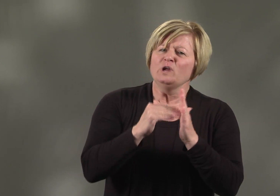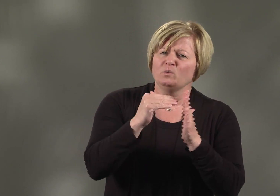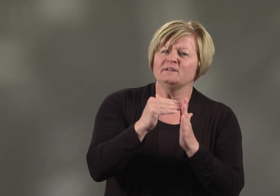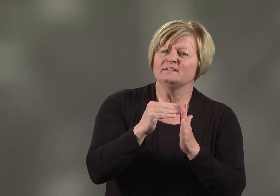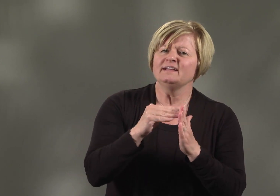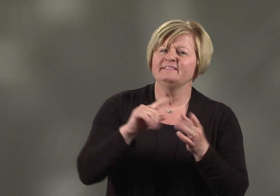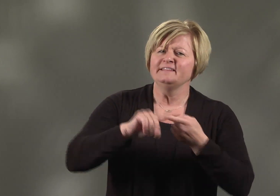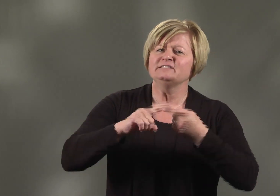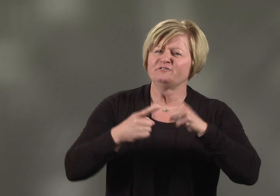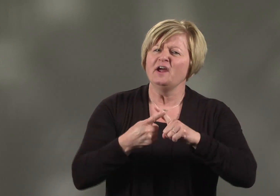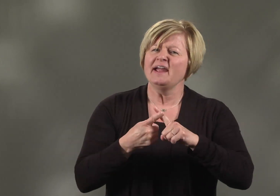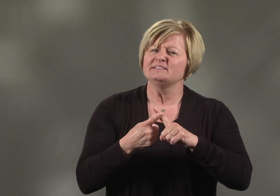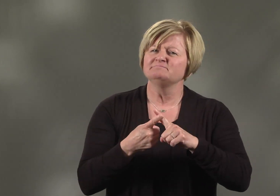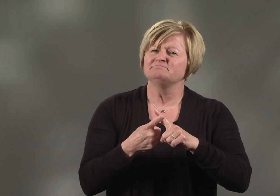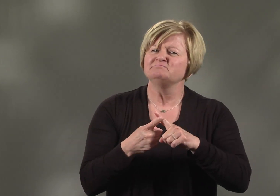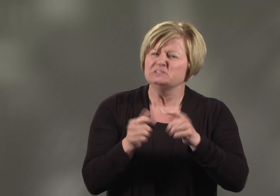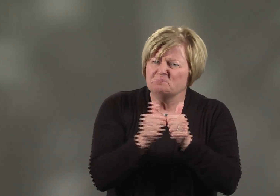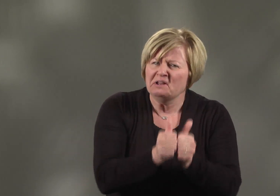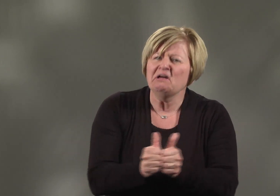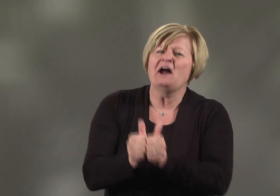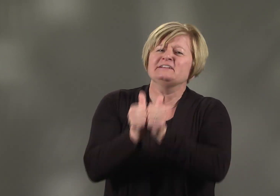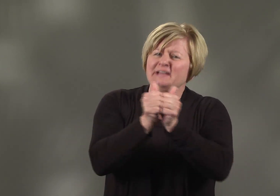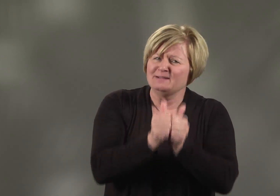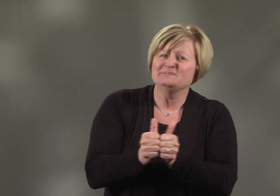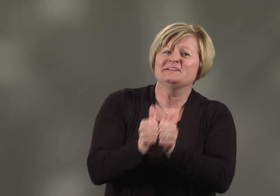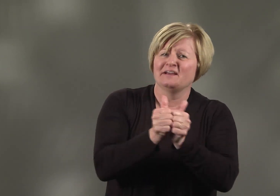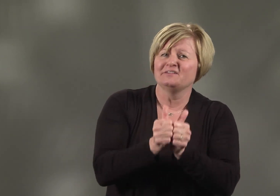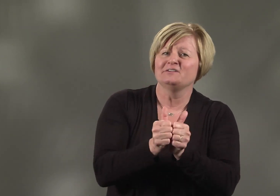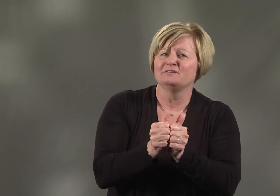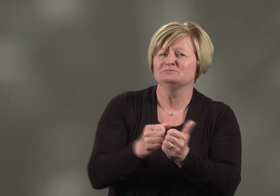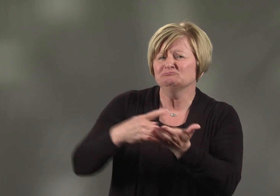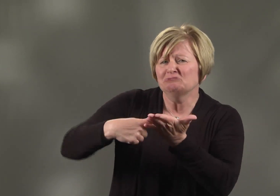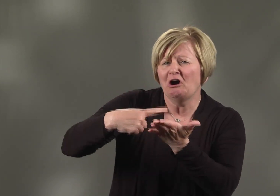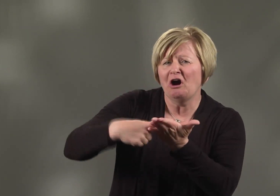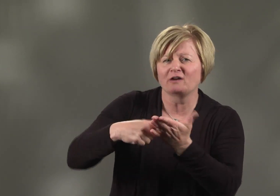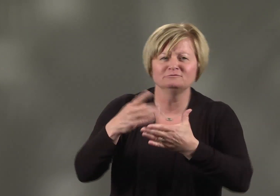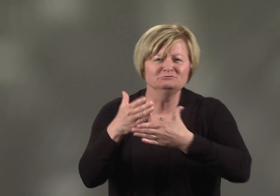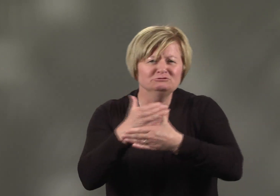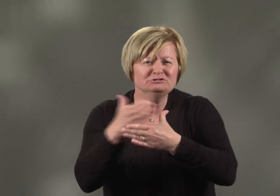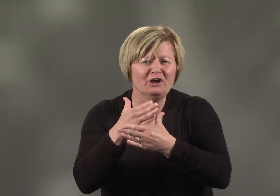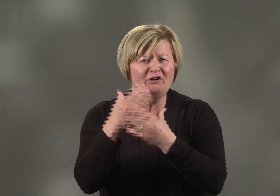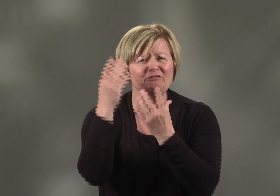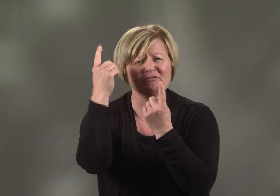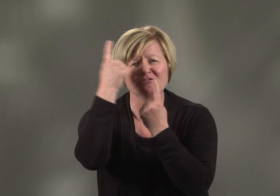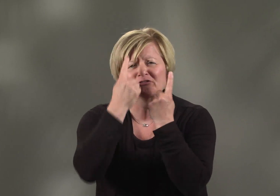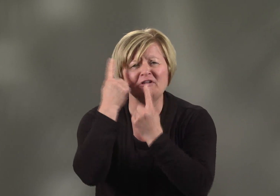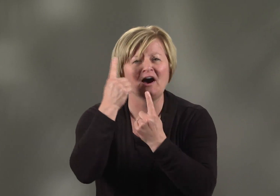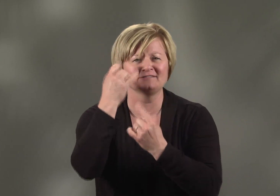Frequently, these friends spend quite a bit of time together and talk or share lots of ideas